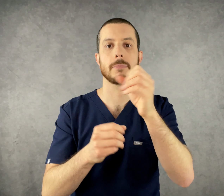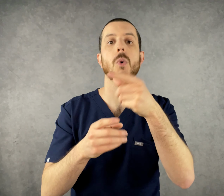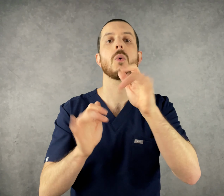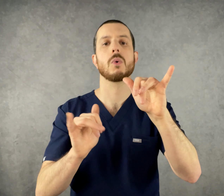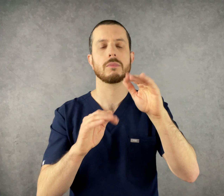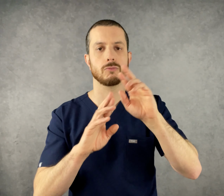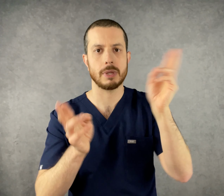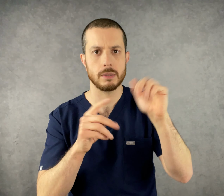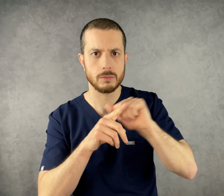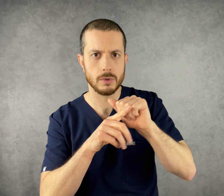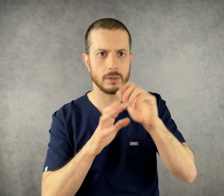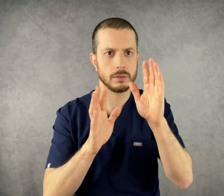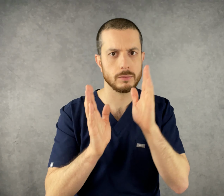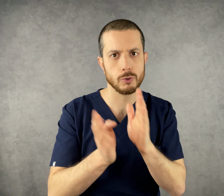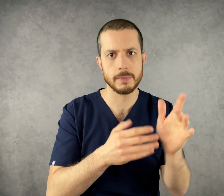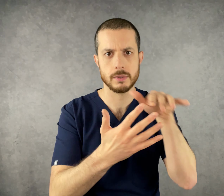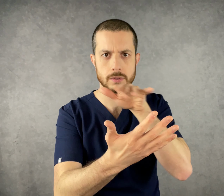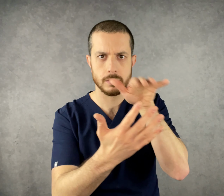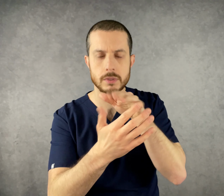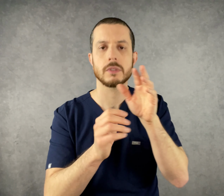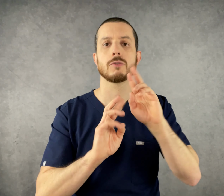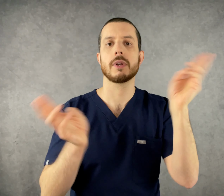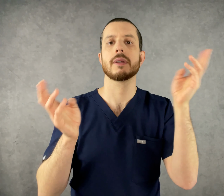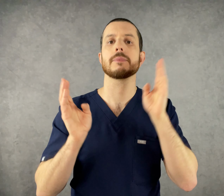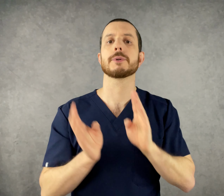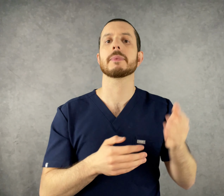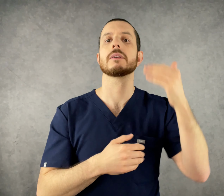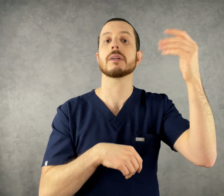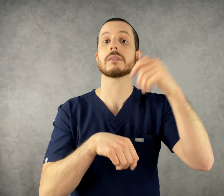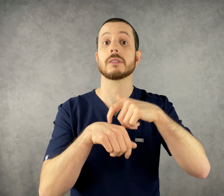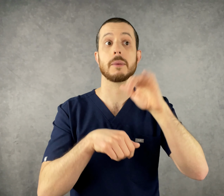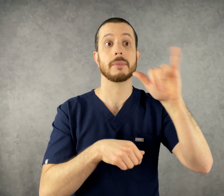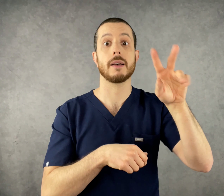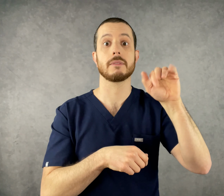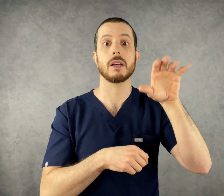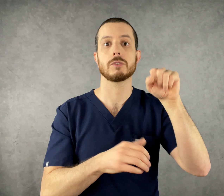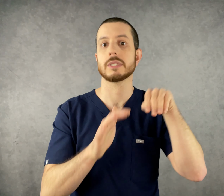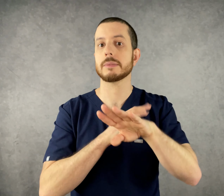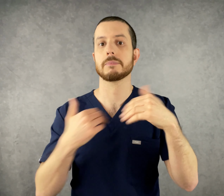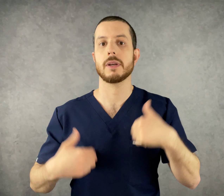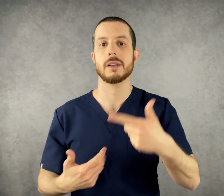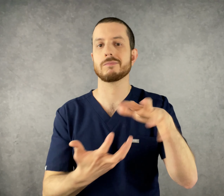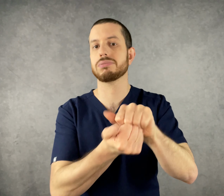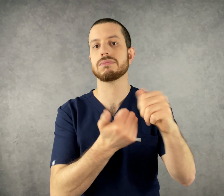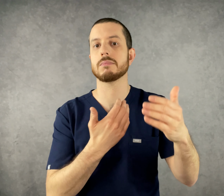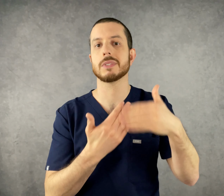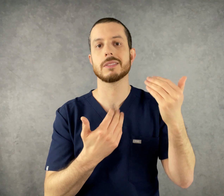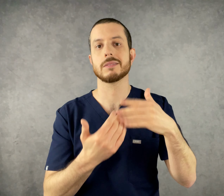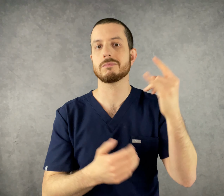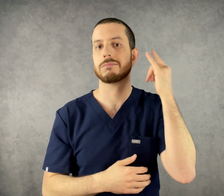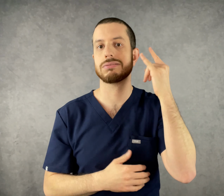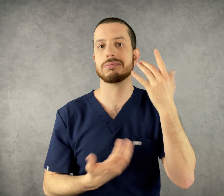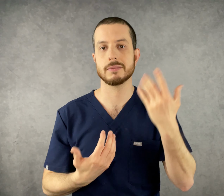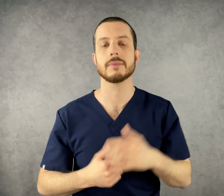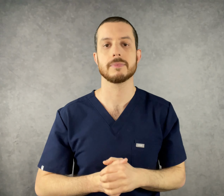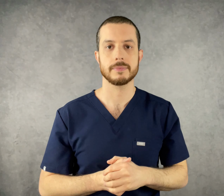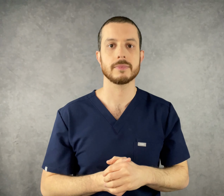so that it can be prepared to recognize and easily destroy the new version of the virus.